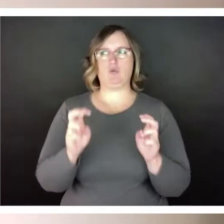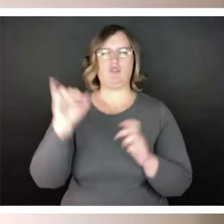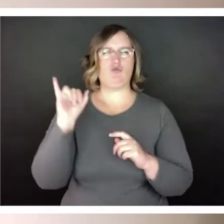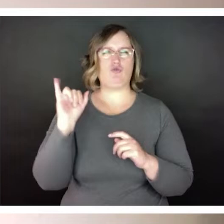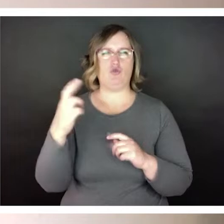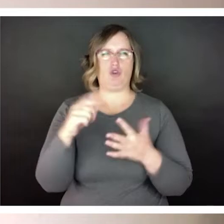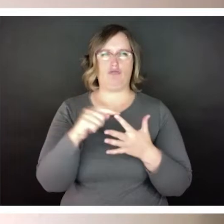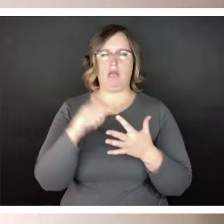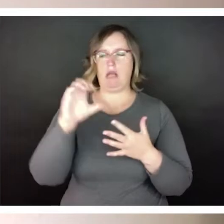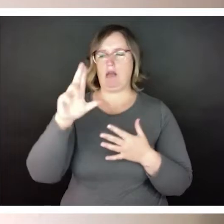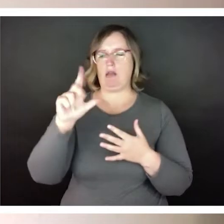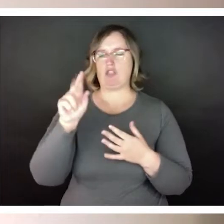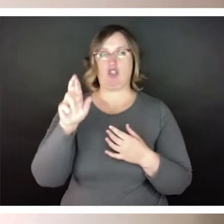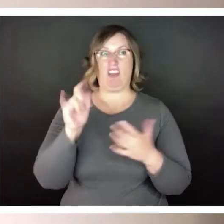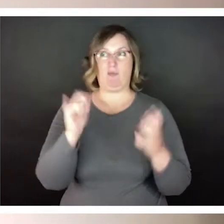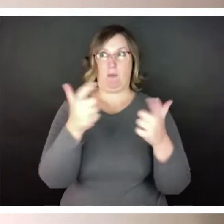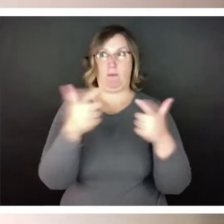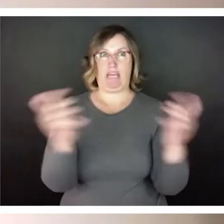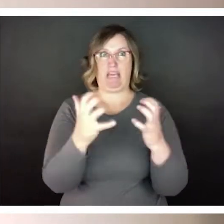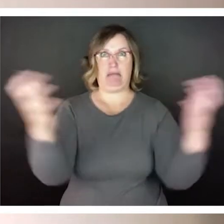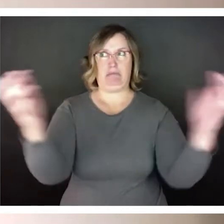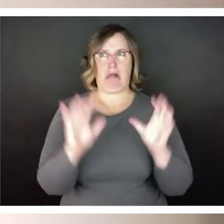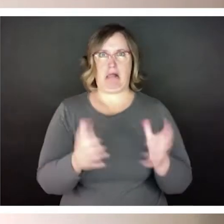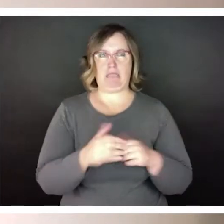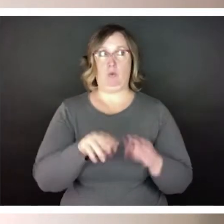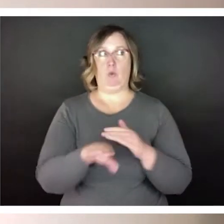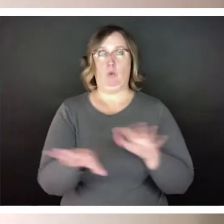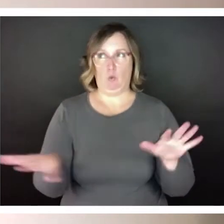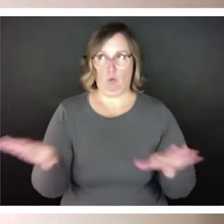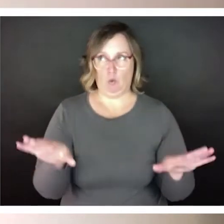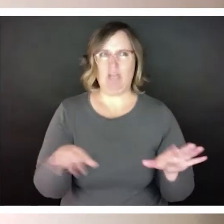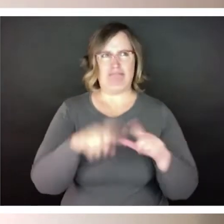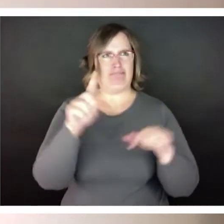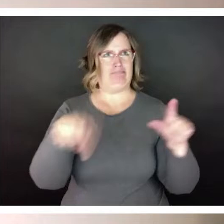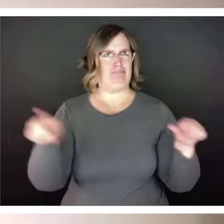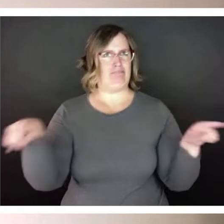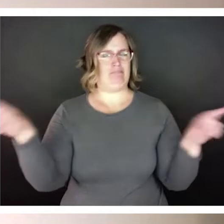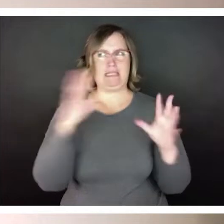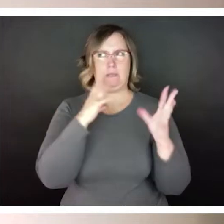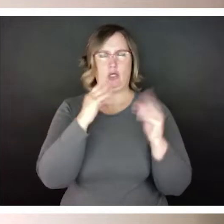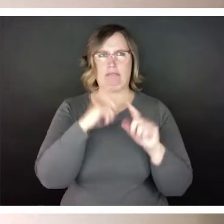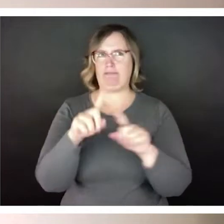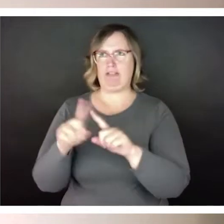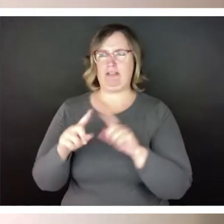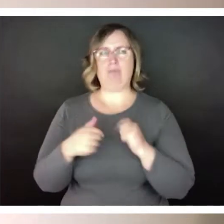I was amazed at the wealth of diversity and lived experiences amongst my peers. I immediately felt at home, reassured that I was